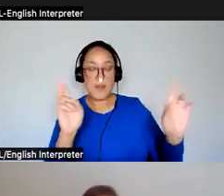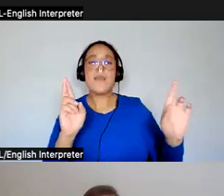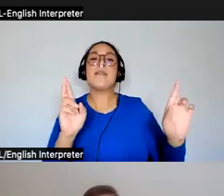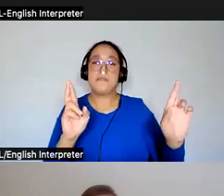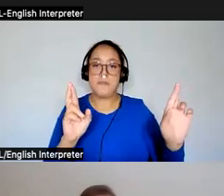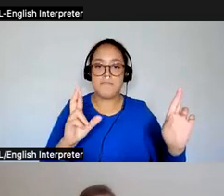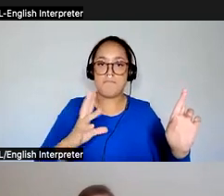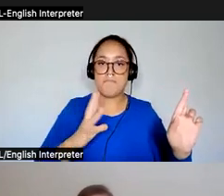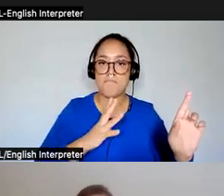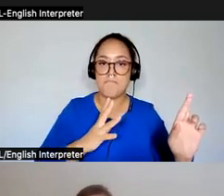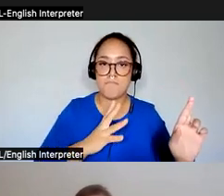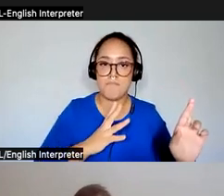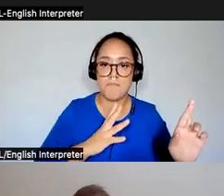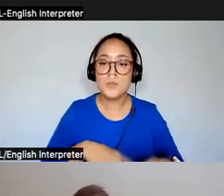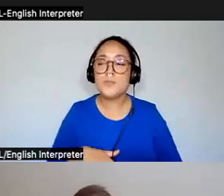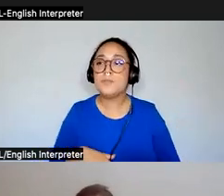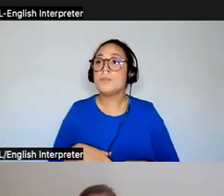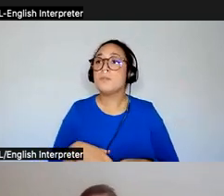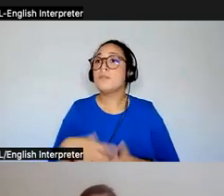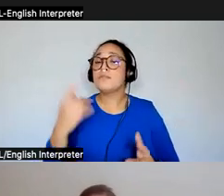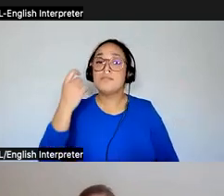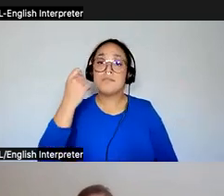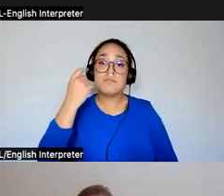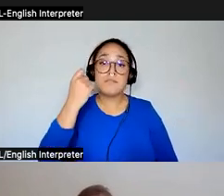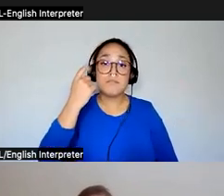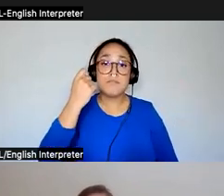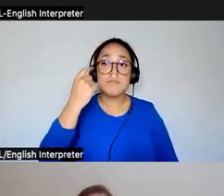to be working in is not on the list.